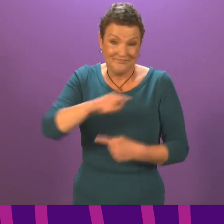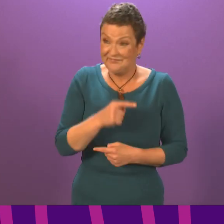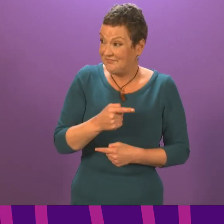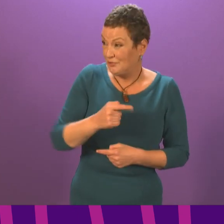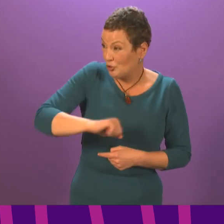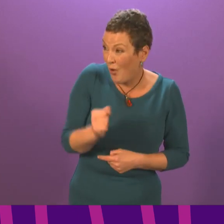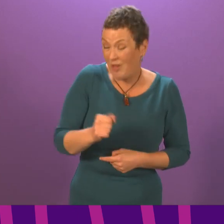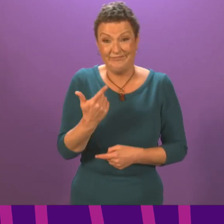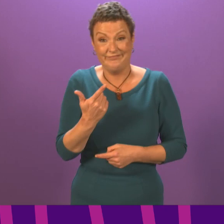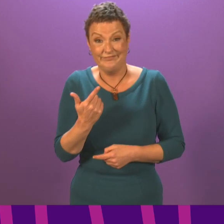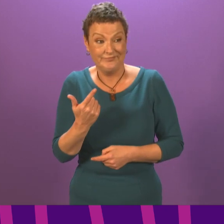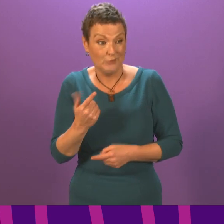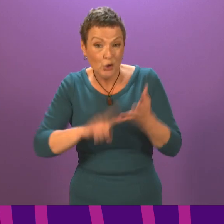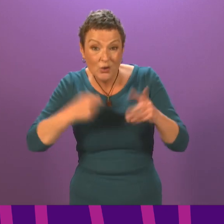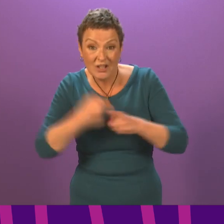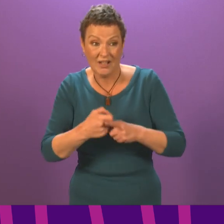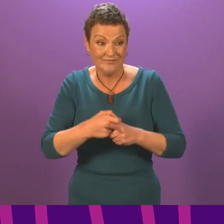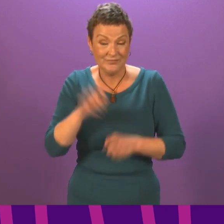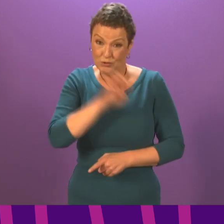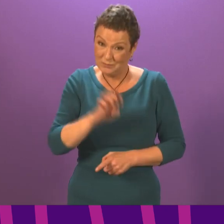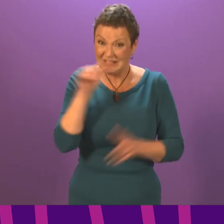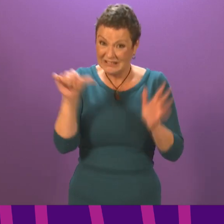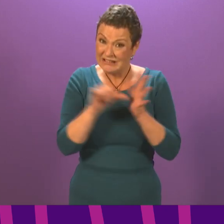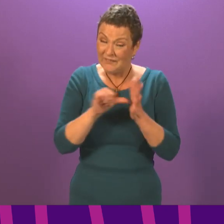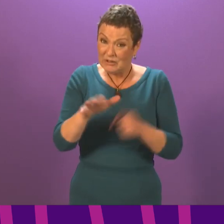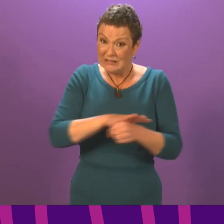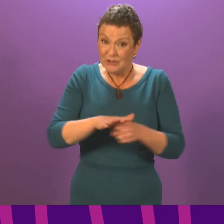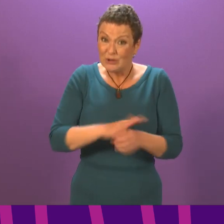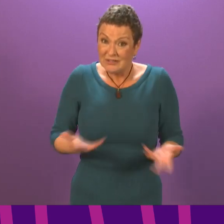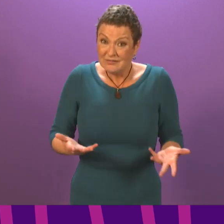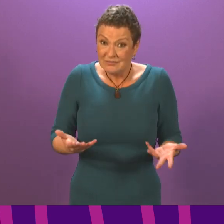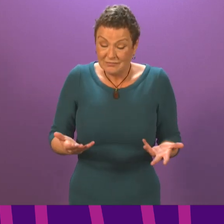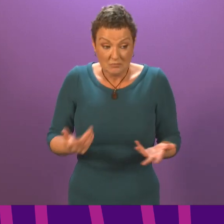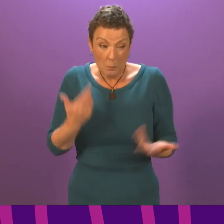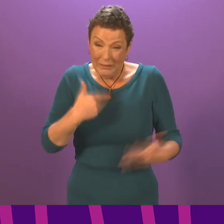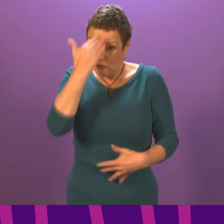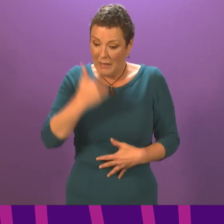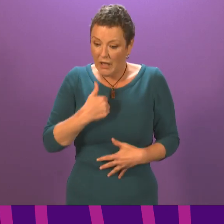the UK and in Europe, is difficult. We have been reminded again in recent days that Covid